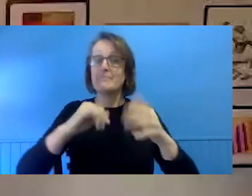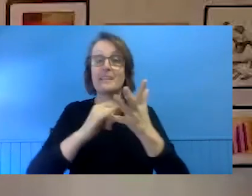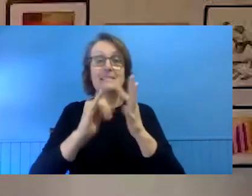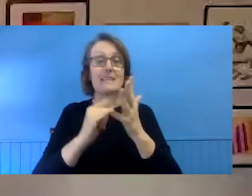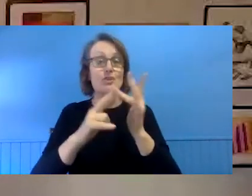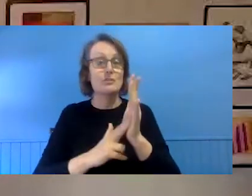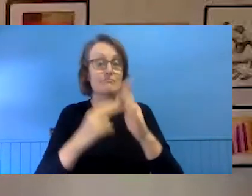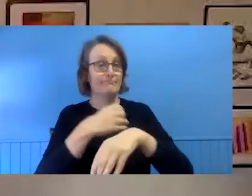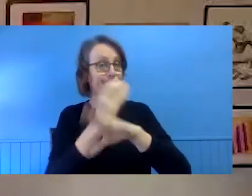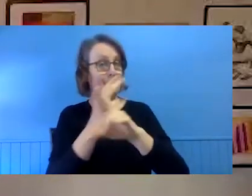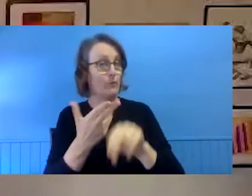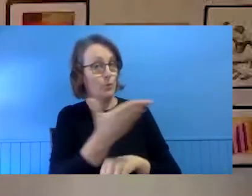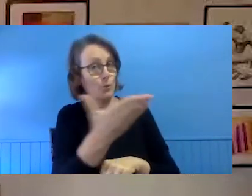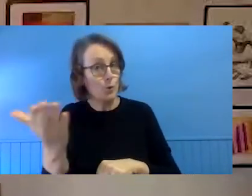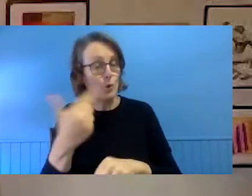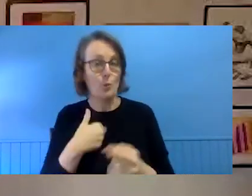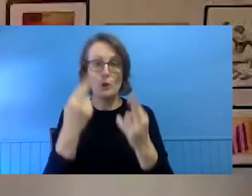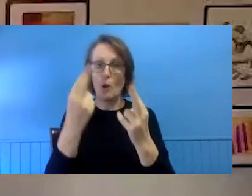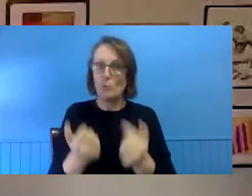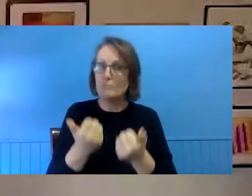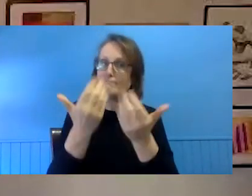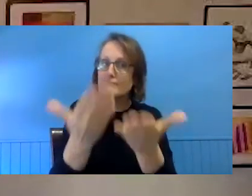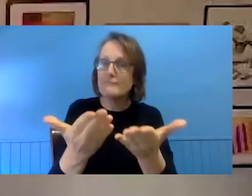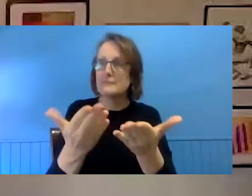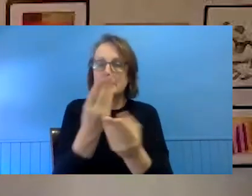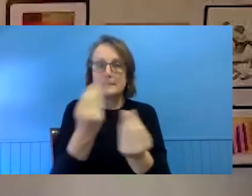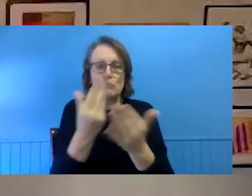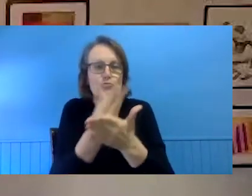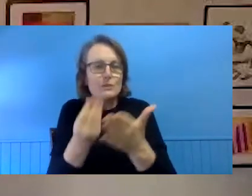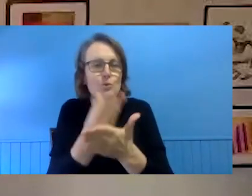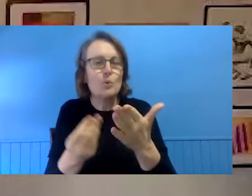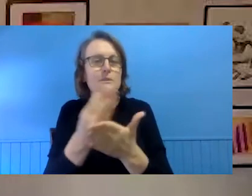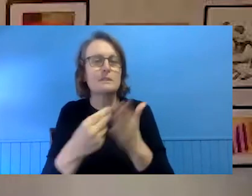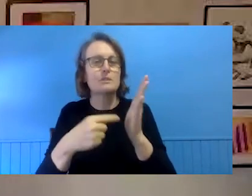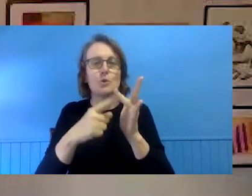series has offered a sense of collective support as we reimagine